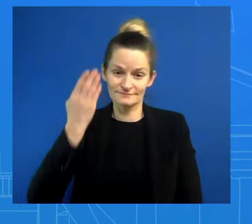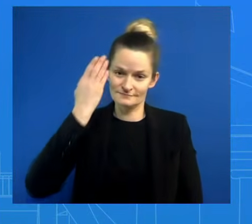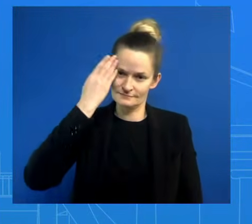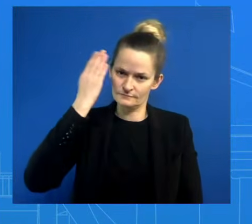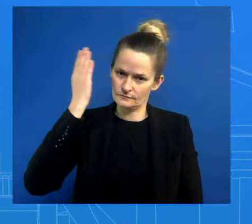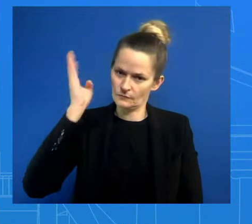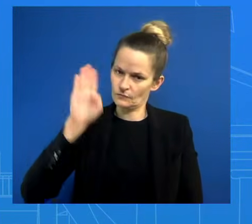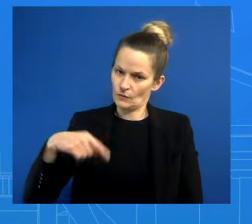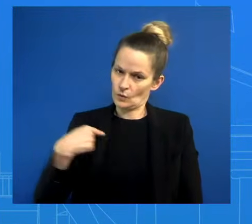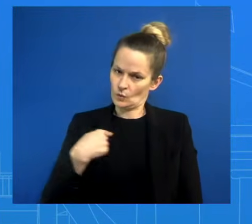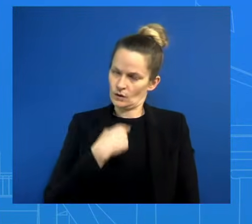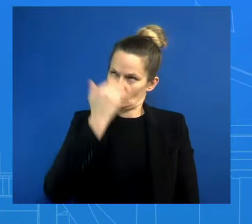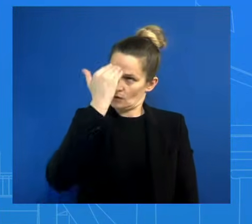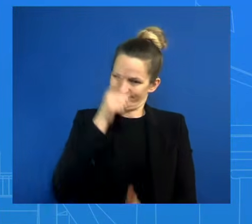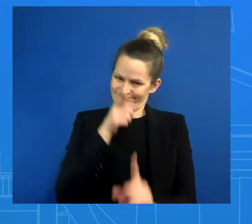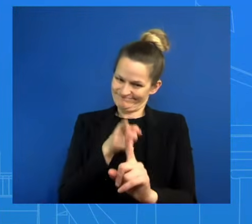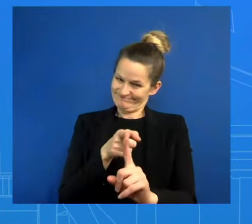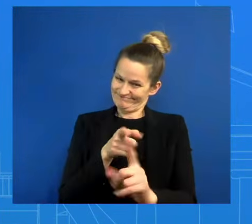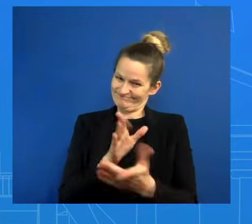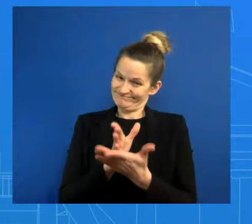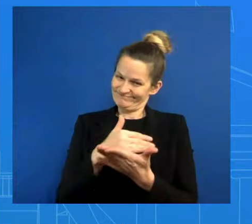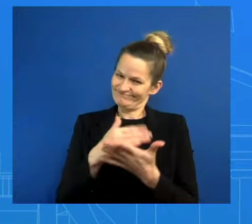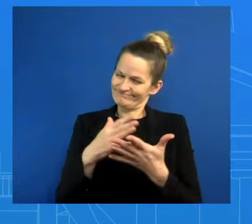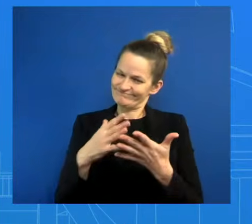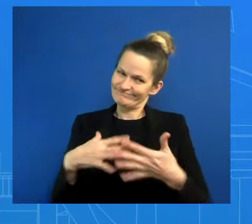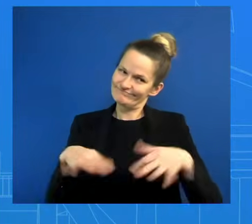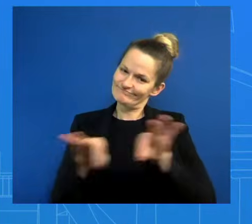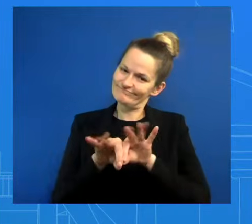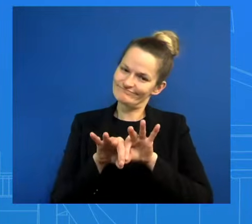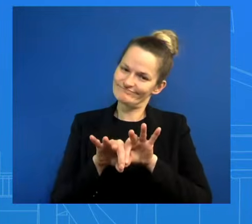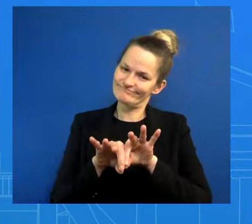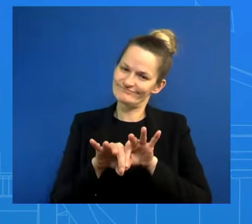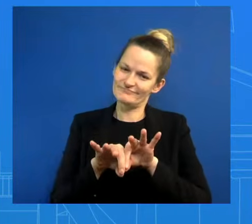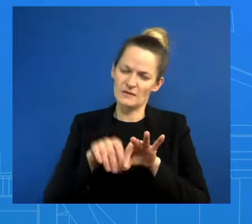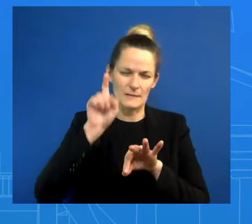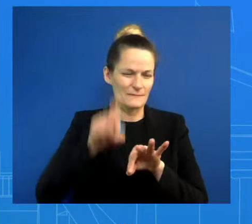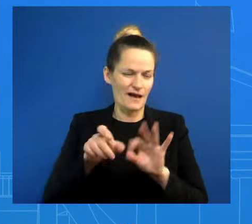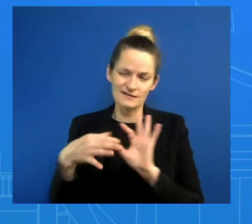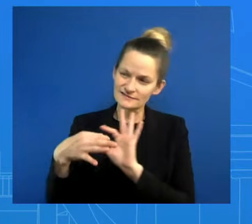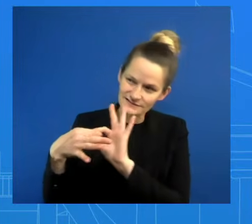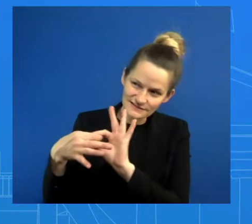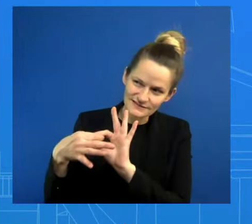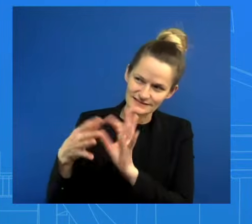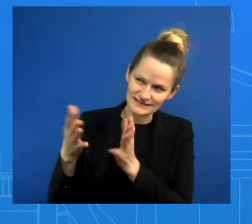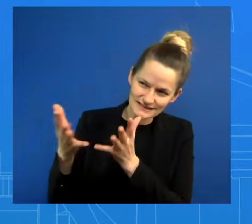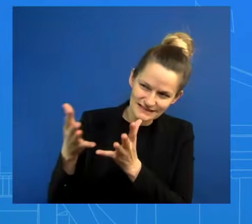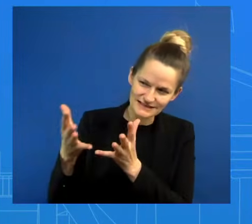and continue to talk to Congress about getting this done. I talked about how Shalanda Young is leading --